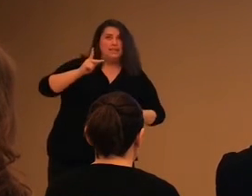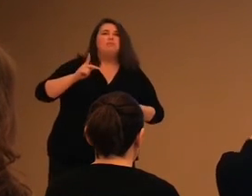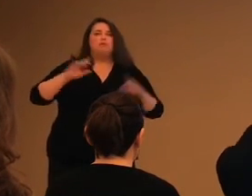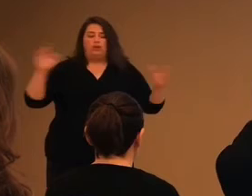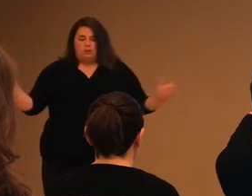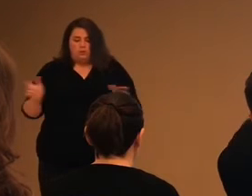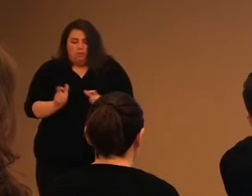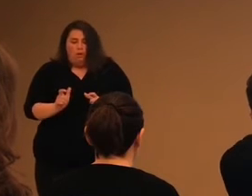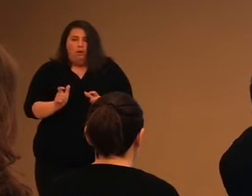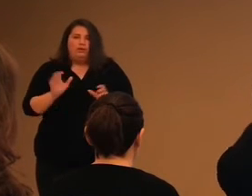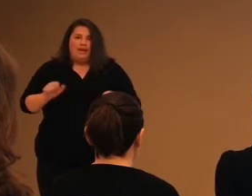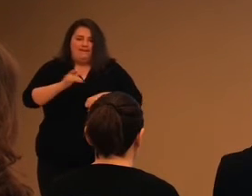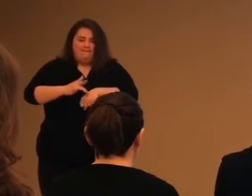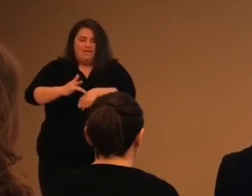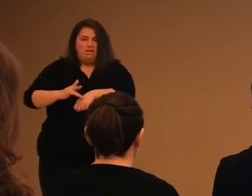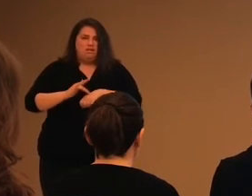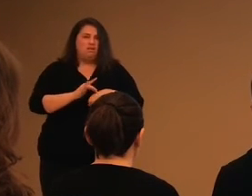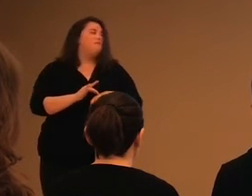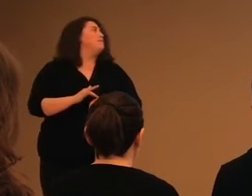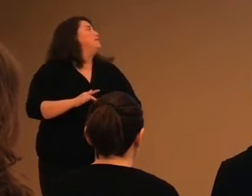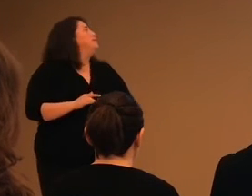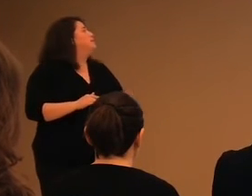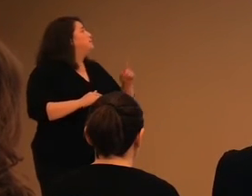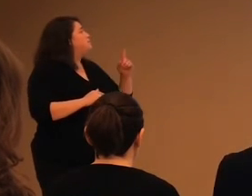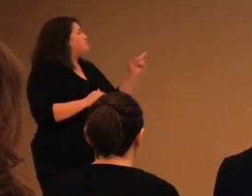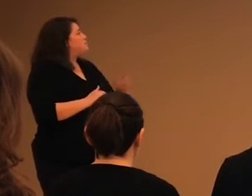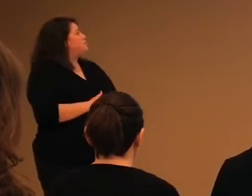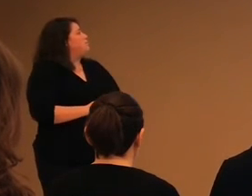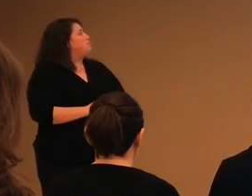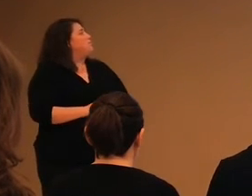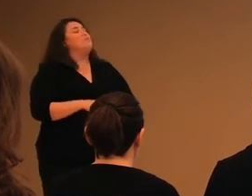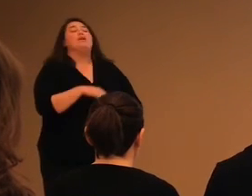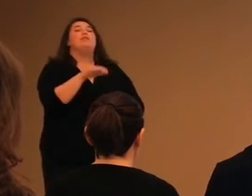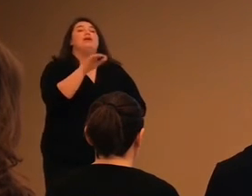Love this picture because we have an - viola who is our Harpers Ferry center